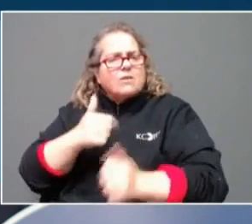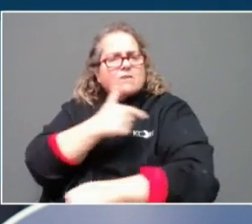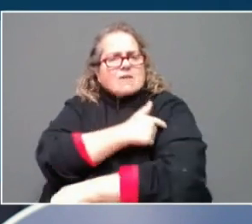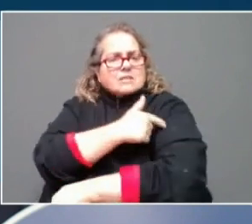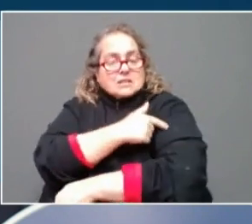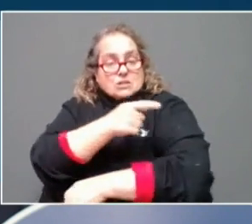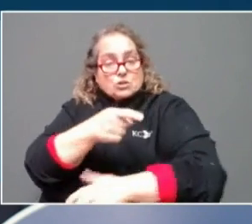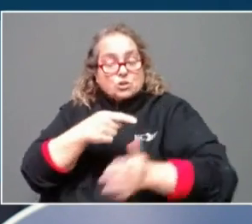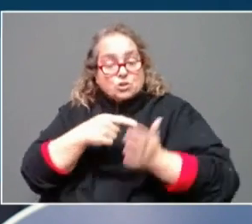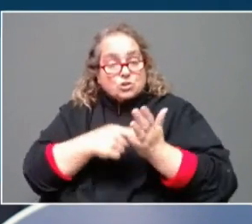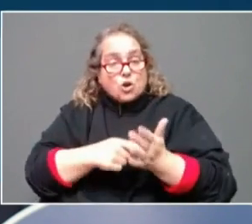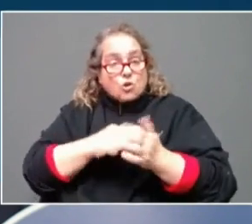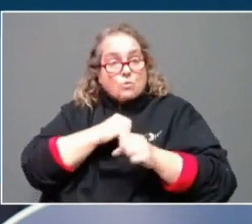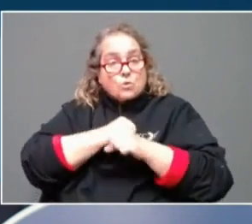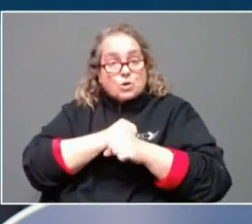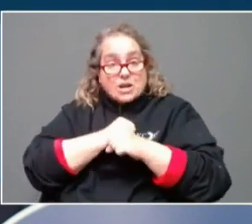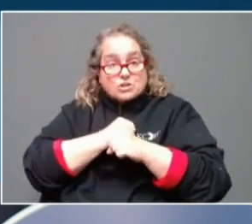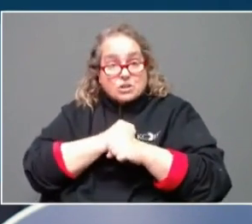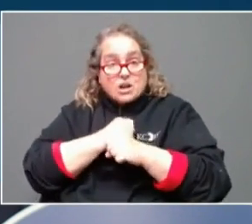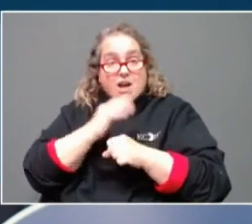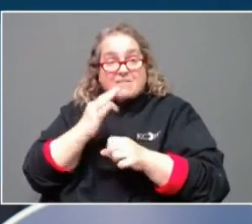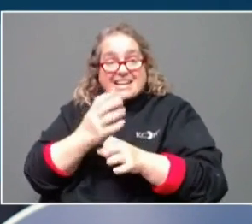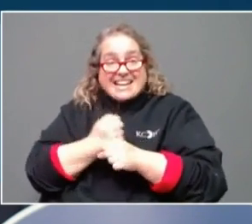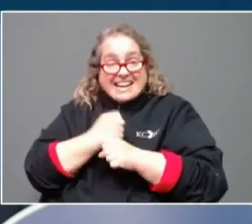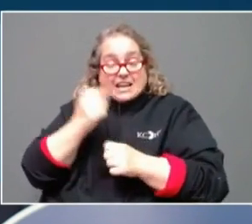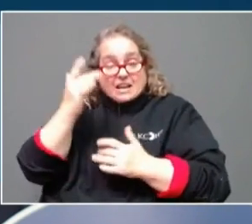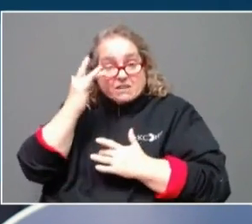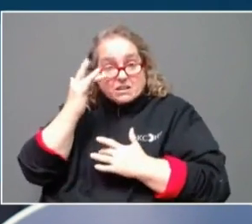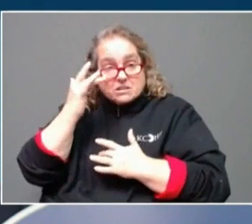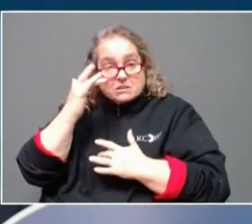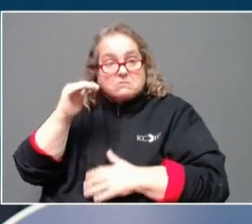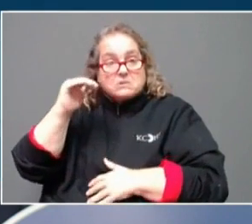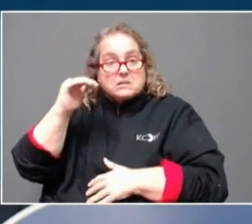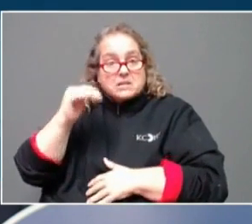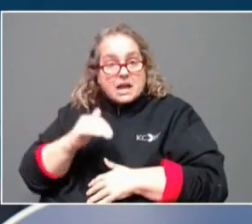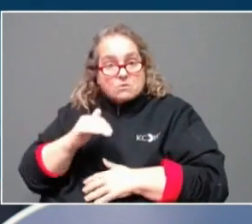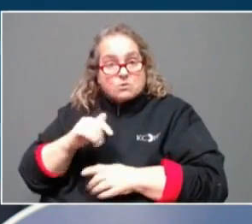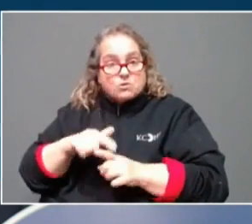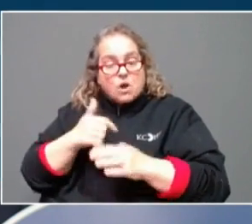against just getting infected went down a little bit under 80% for new cases.